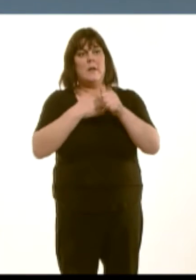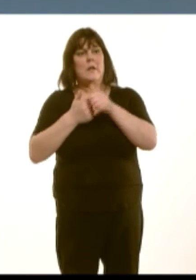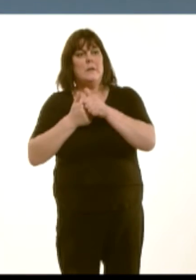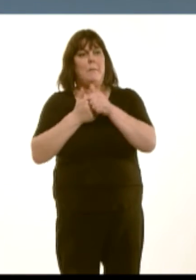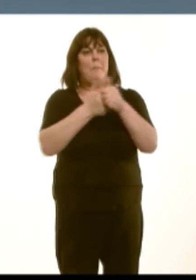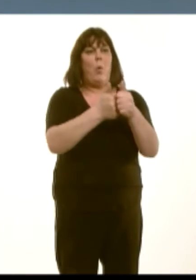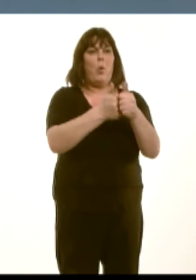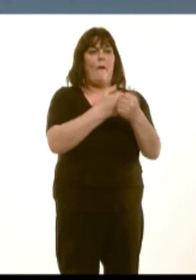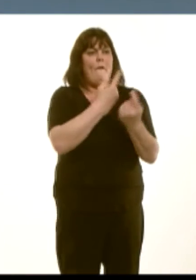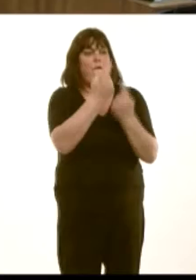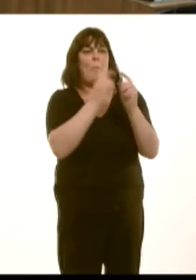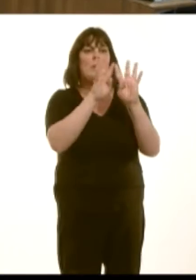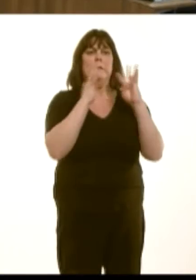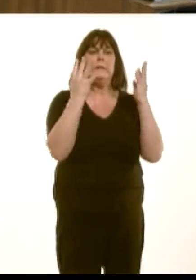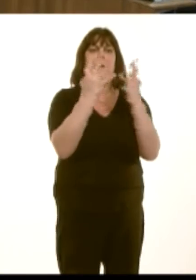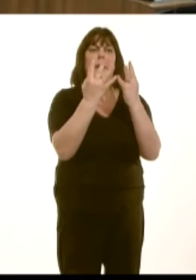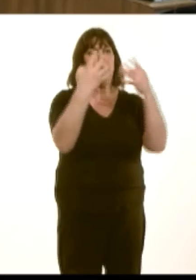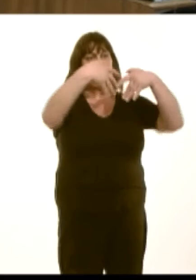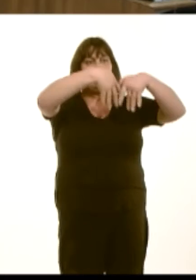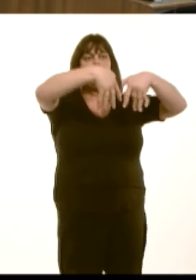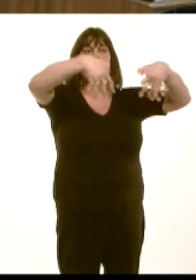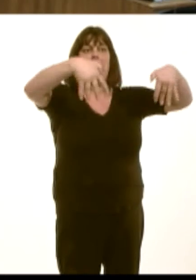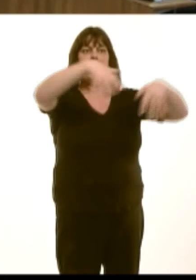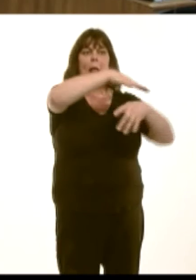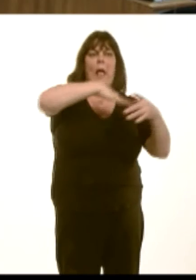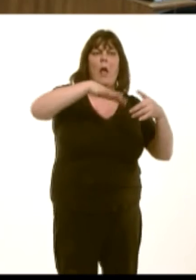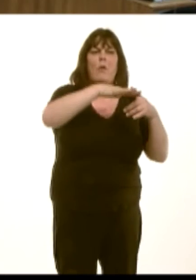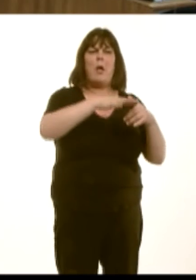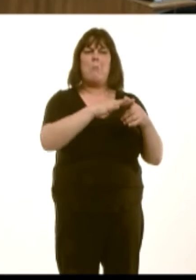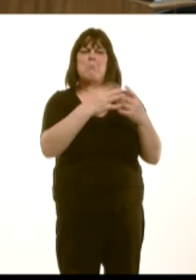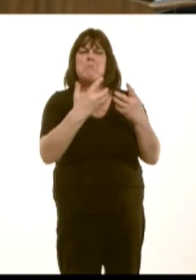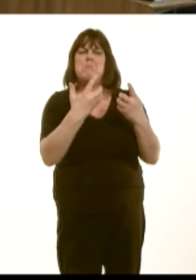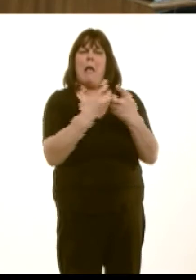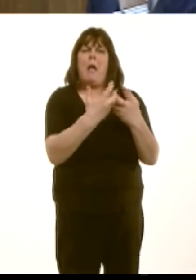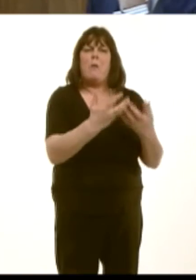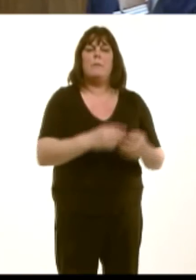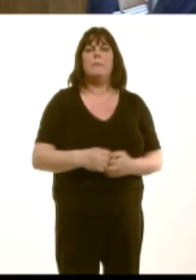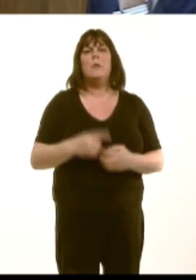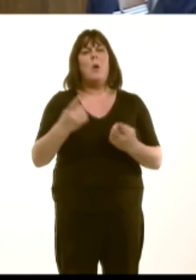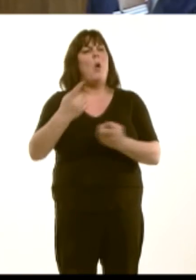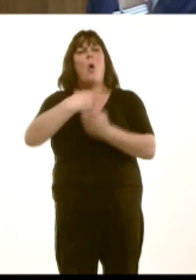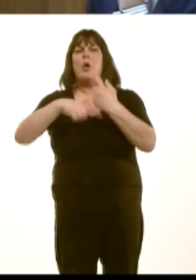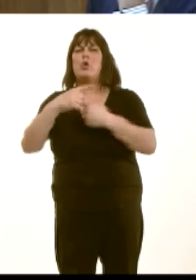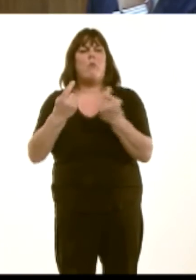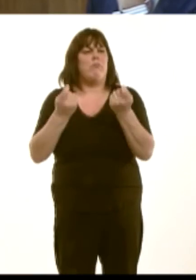OAQ(4)2128(FM) Carwyn Jones: These are matters, of course, for the Department for Culture, Media and Sport and the Sports Grounds Safety Authority. Theyíre not devolved to Wales.